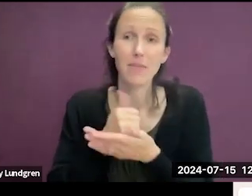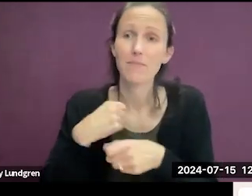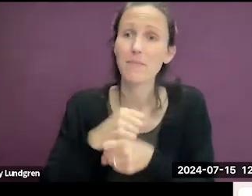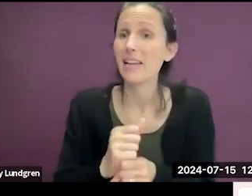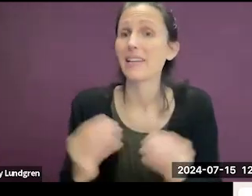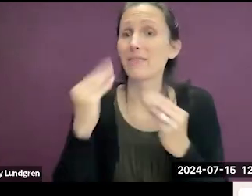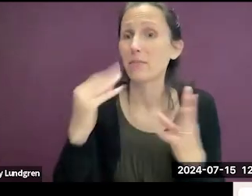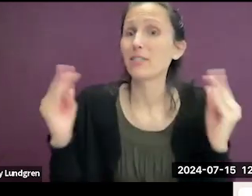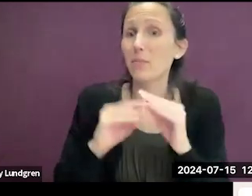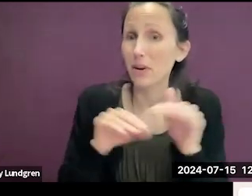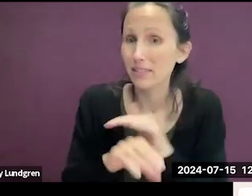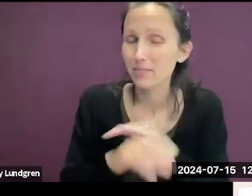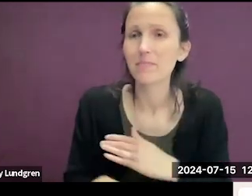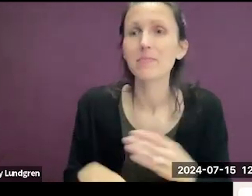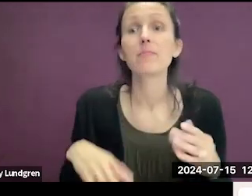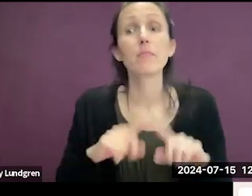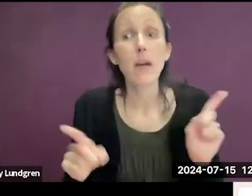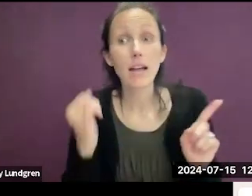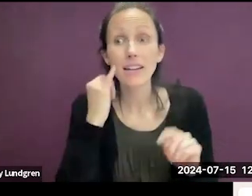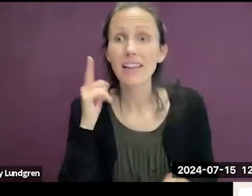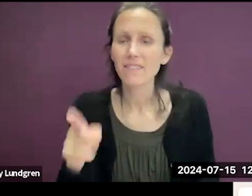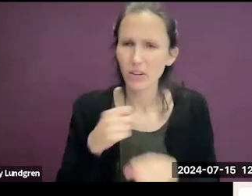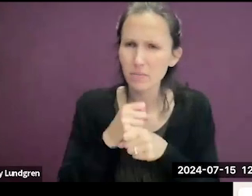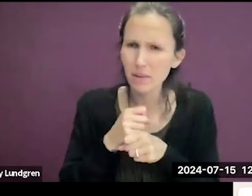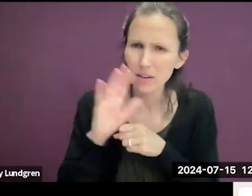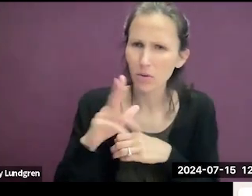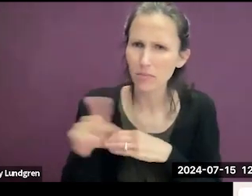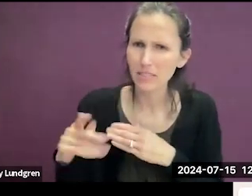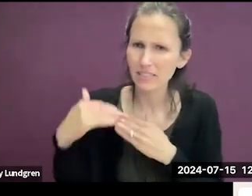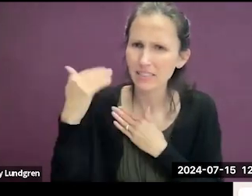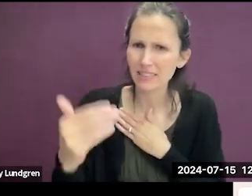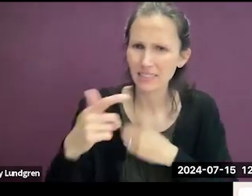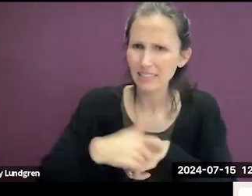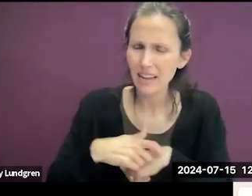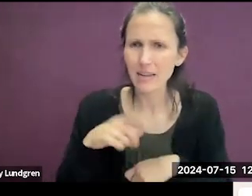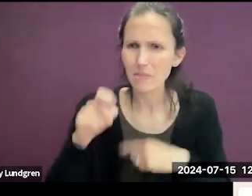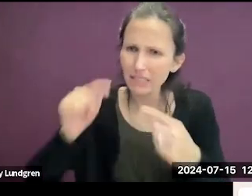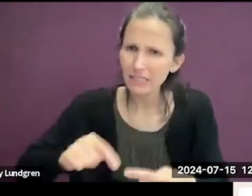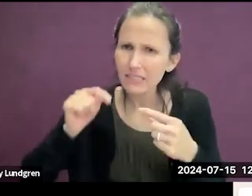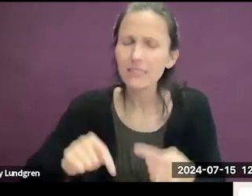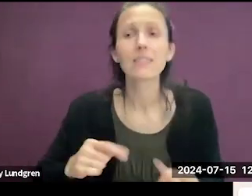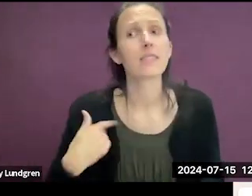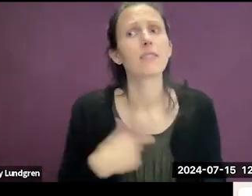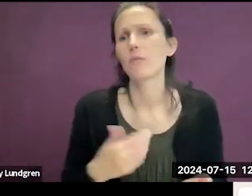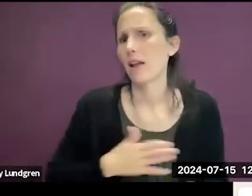that the next time you're creating a presentation, if you're having some trouble, let us know. We're happy to help. We can share some more tips.